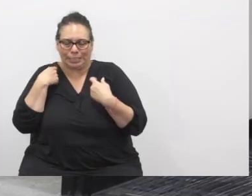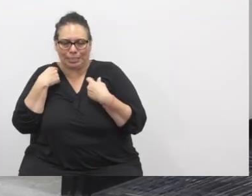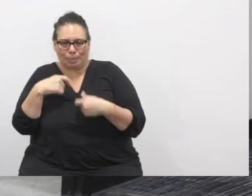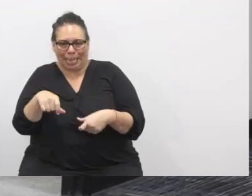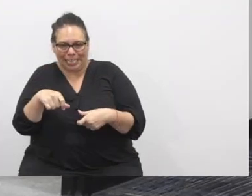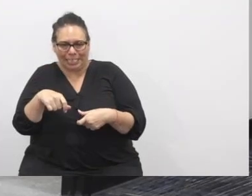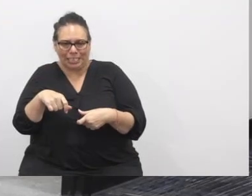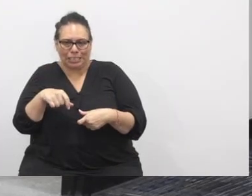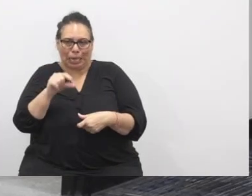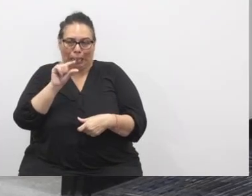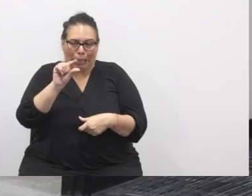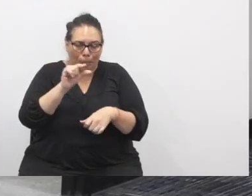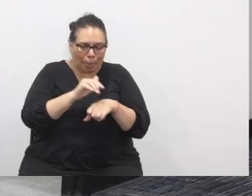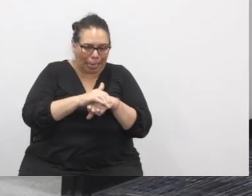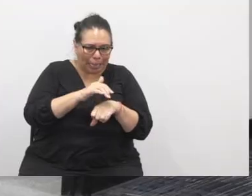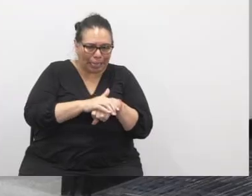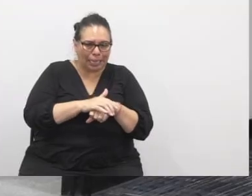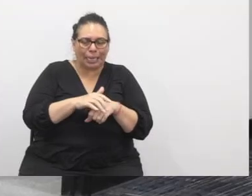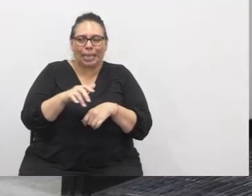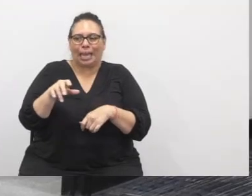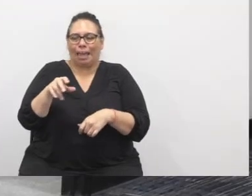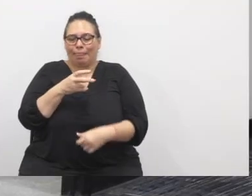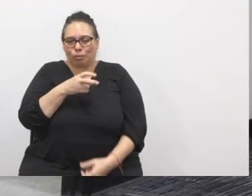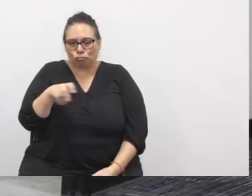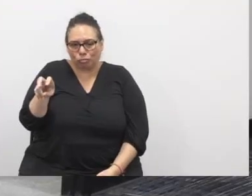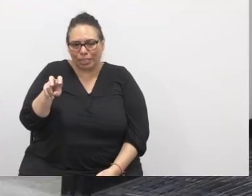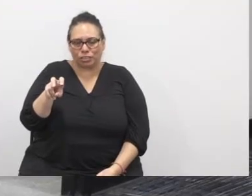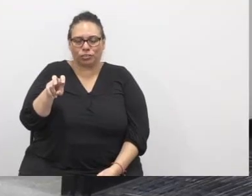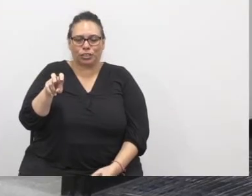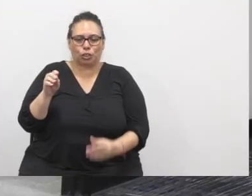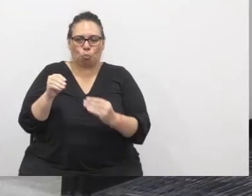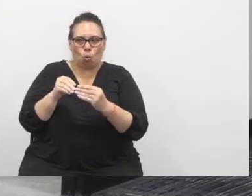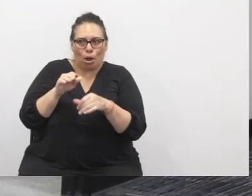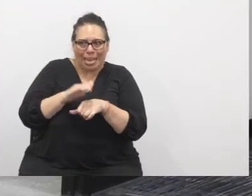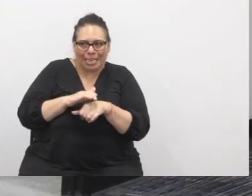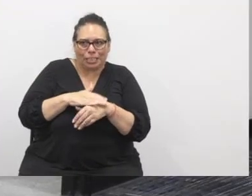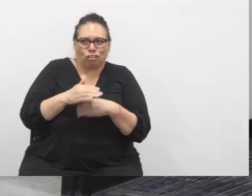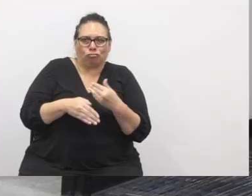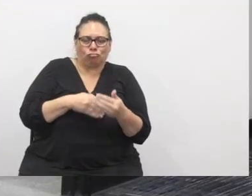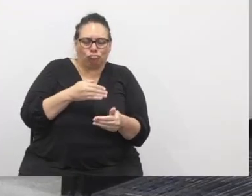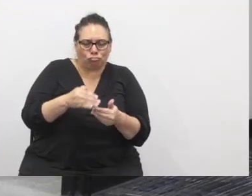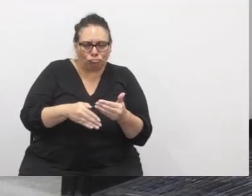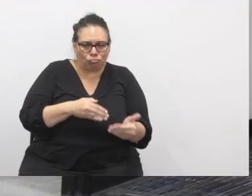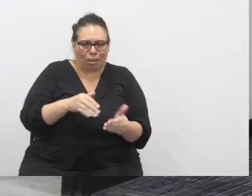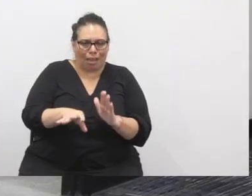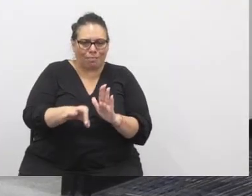a little bit of English, but then I also transitioned into more English as well. So then I found my footing,